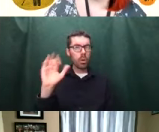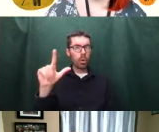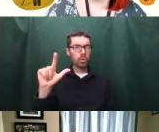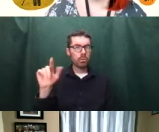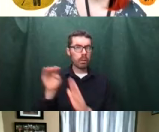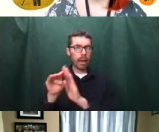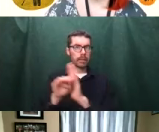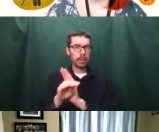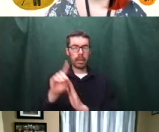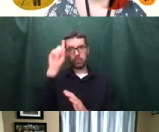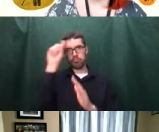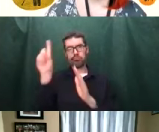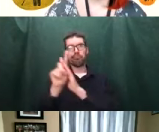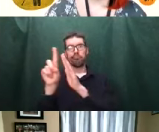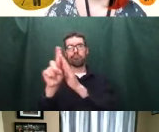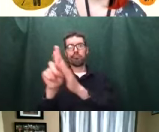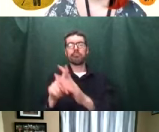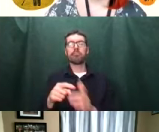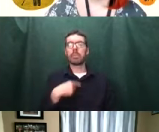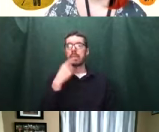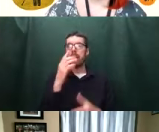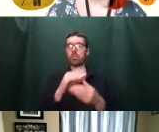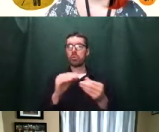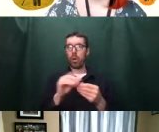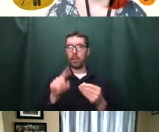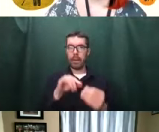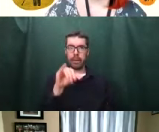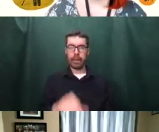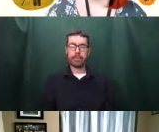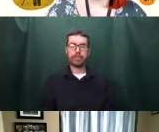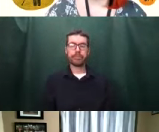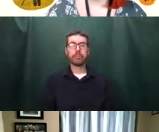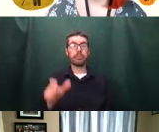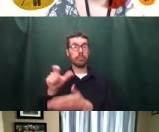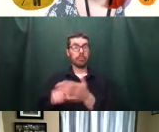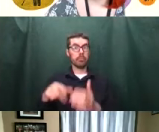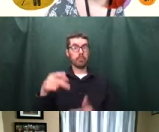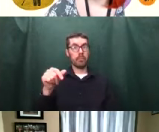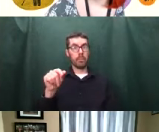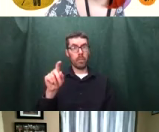about, a bit about the story. So, in the article, Peter Slatin, who identifies as a blind person,